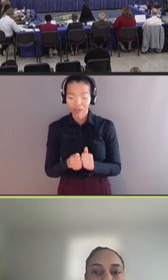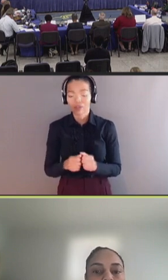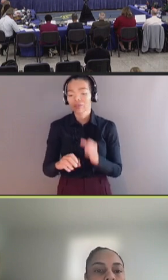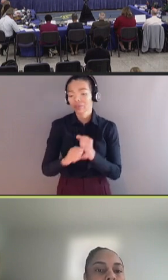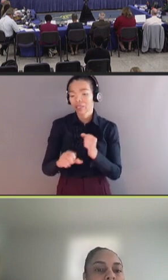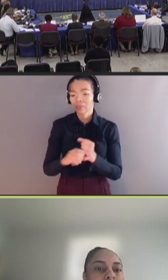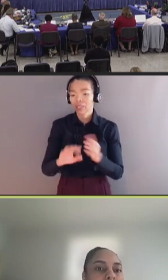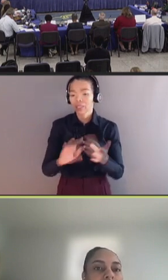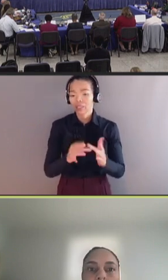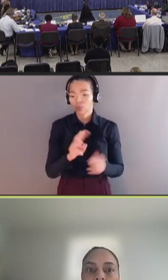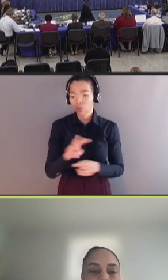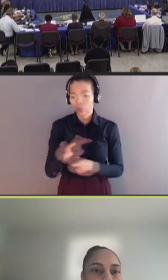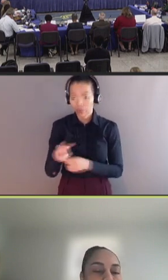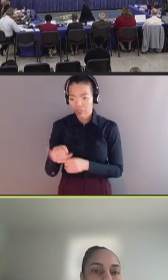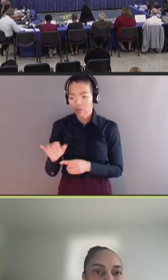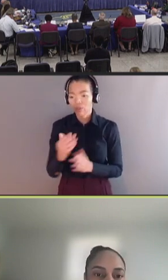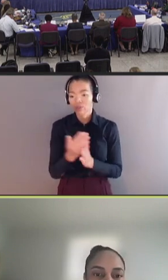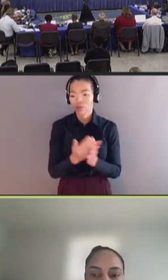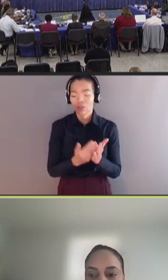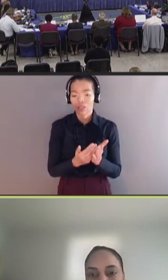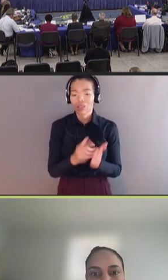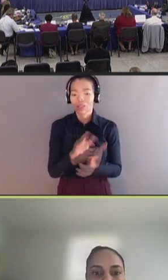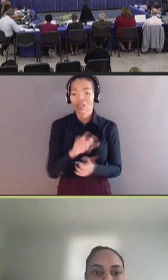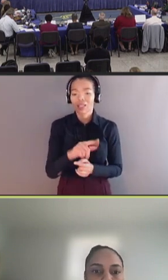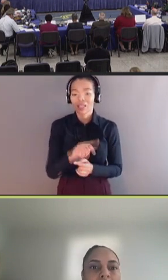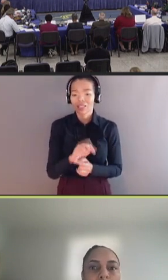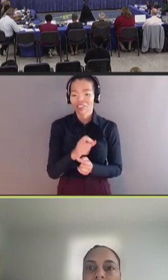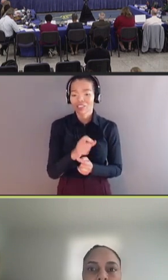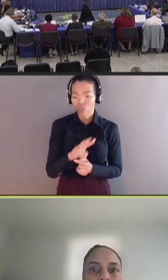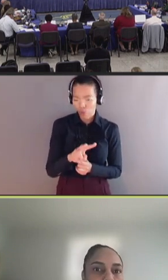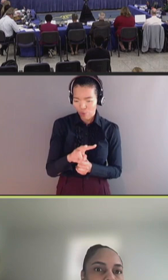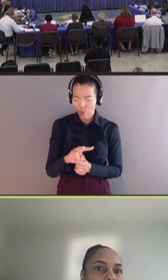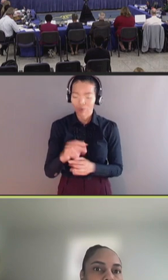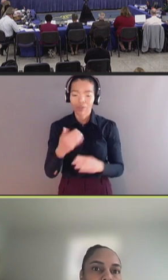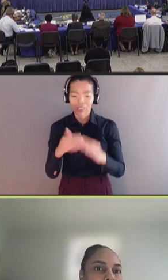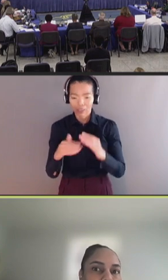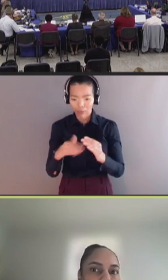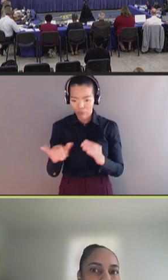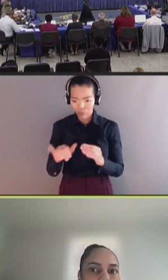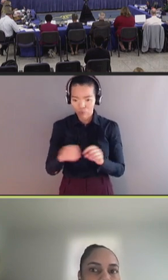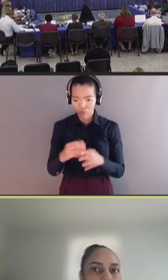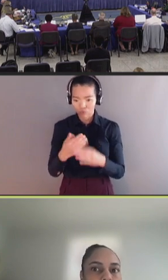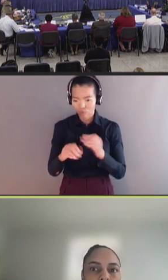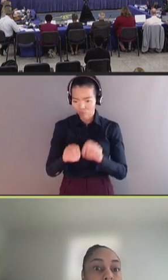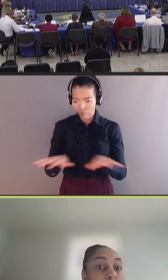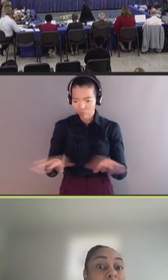emails. This will all occur at the same time. Many of you in the virtual and in person room